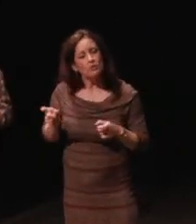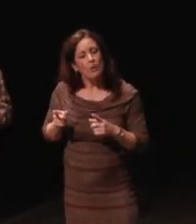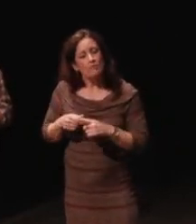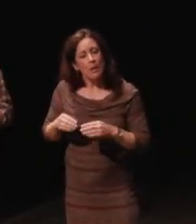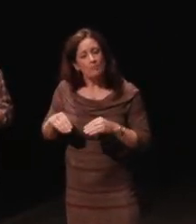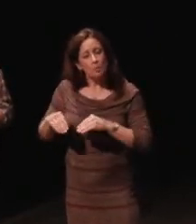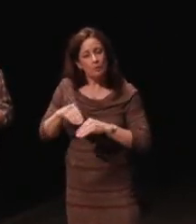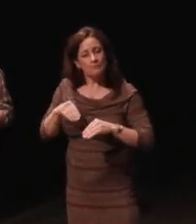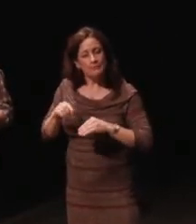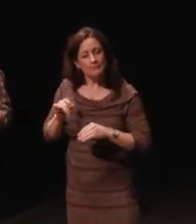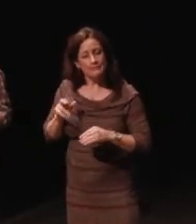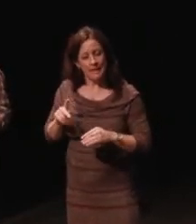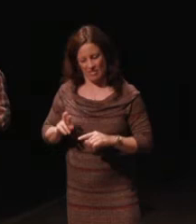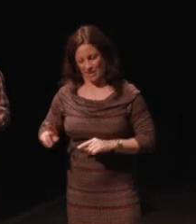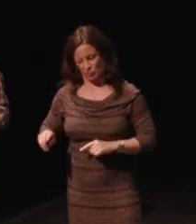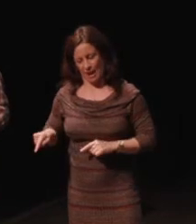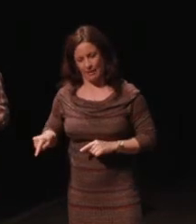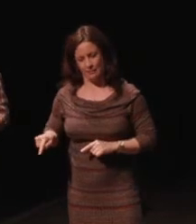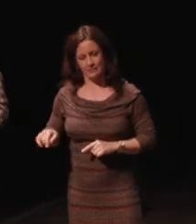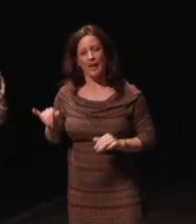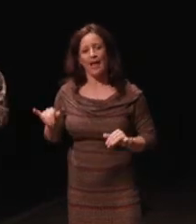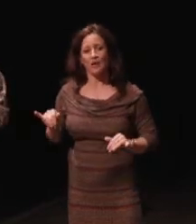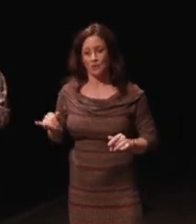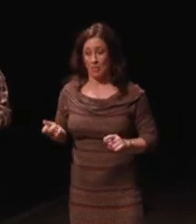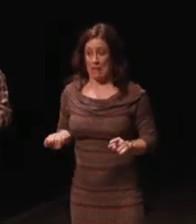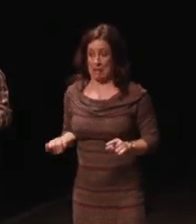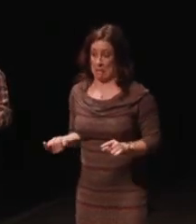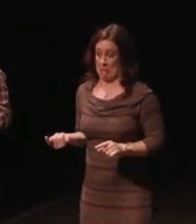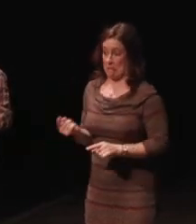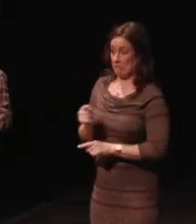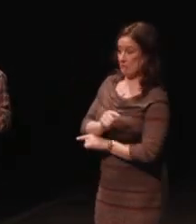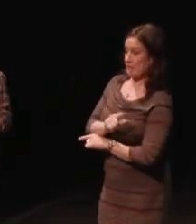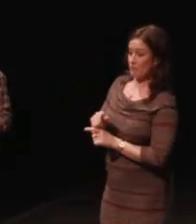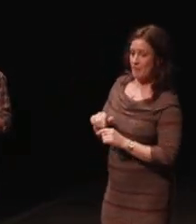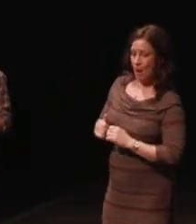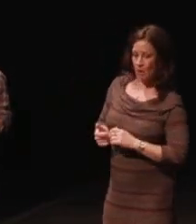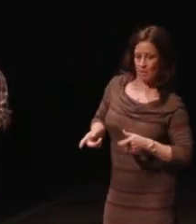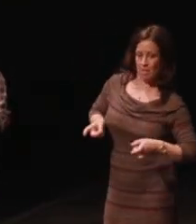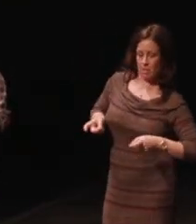which is the right stick, so that was flipping it away from where Josh wanted to control it.